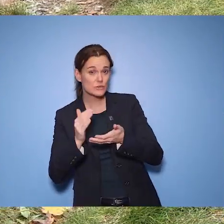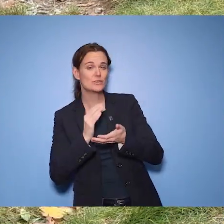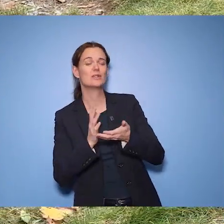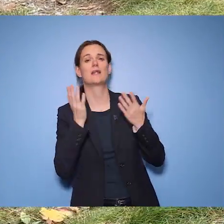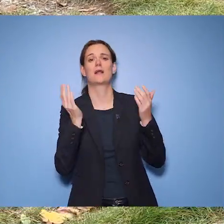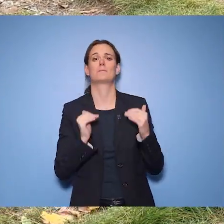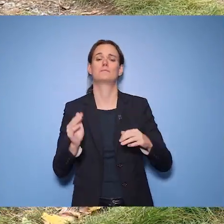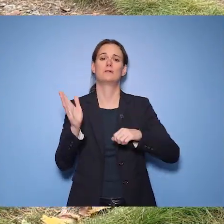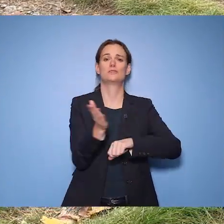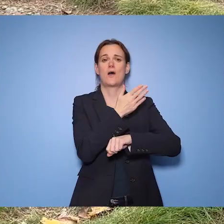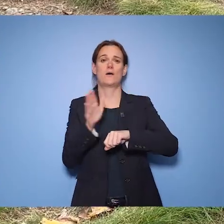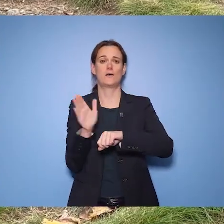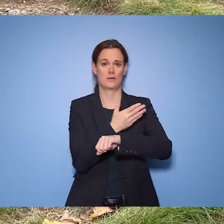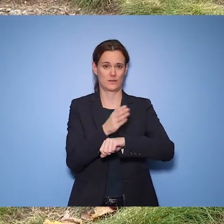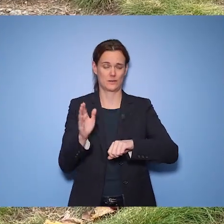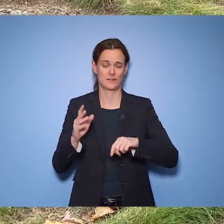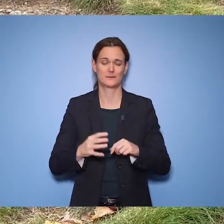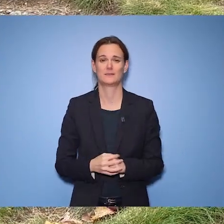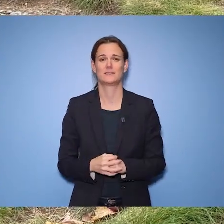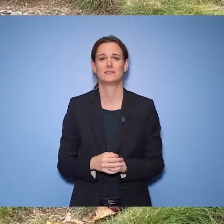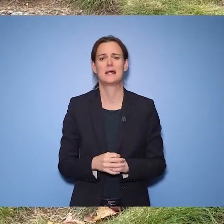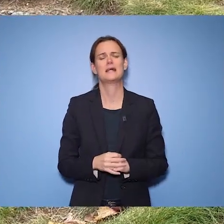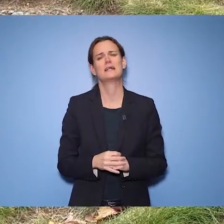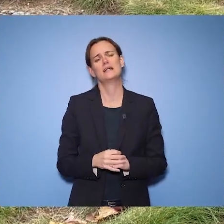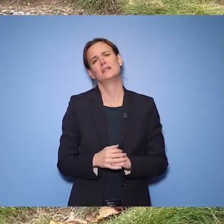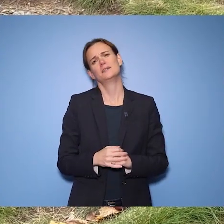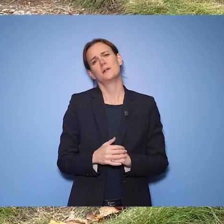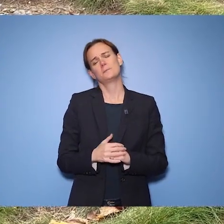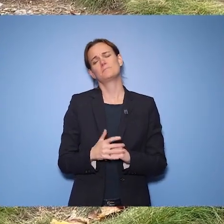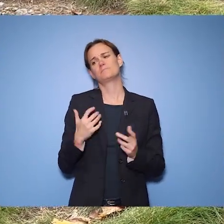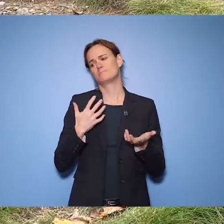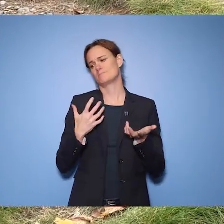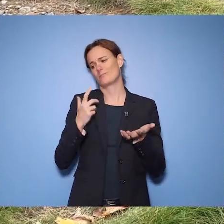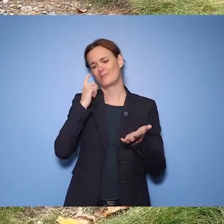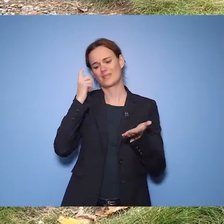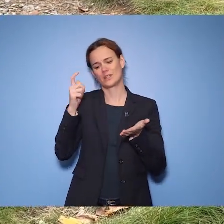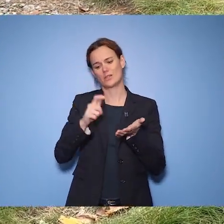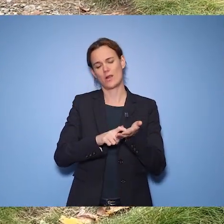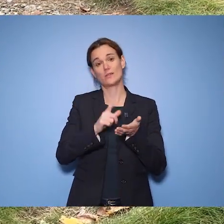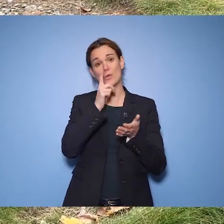then I'll sing a song to those four directions but I want to acknowledge my guides